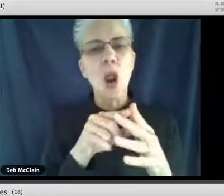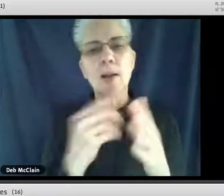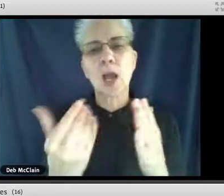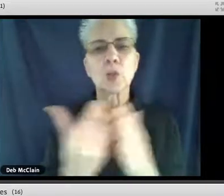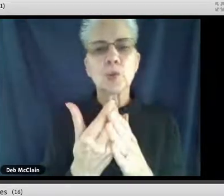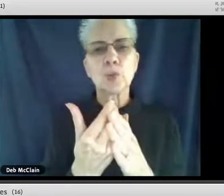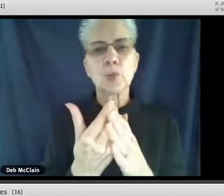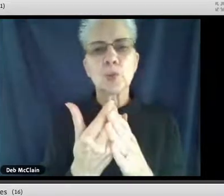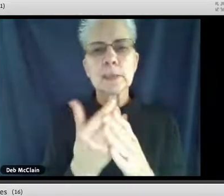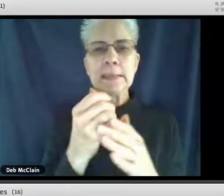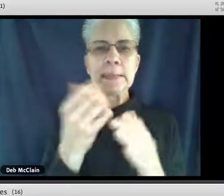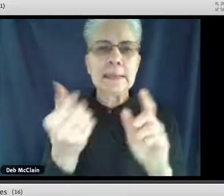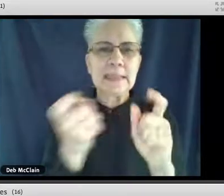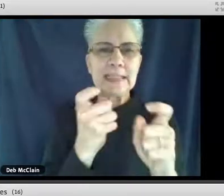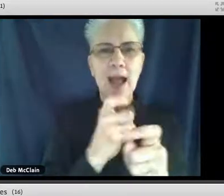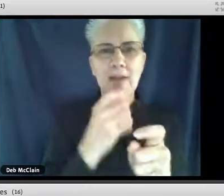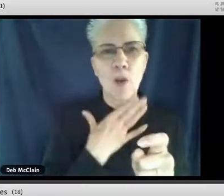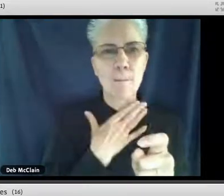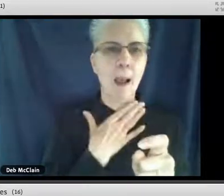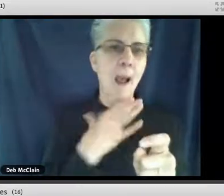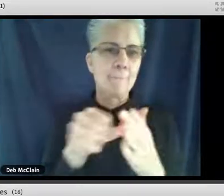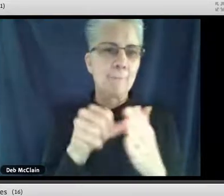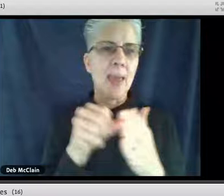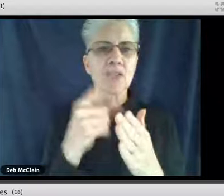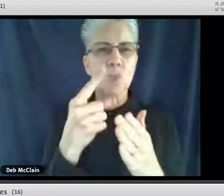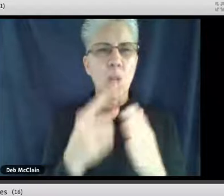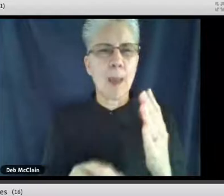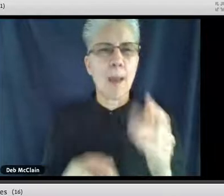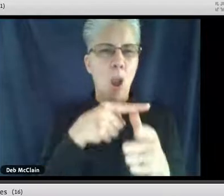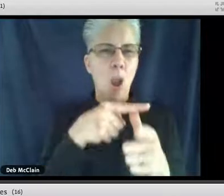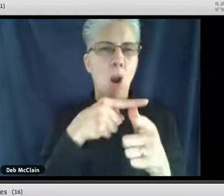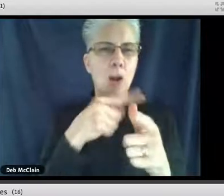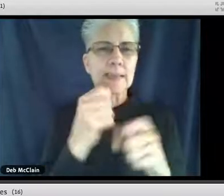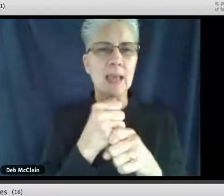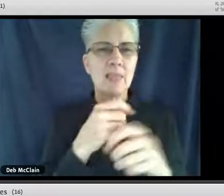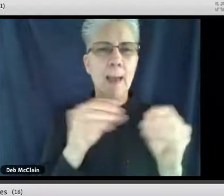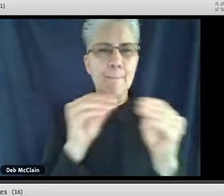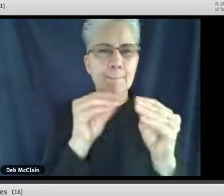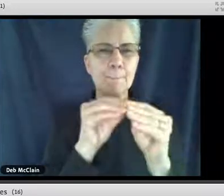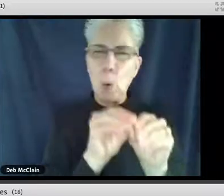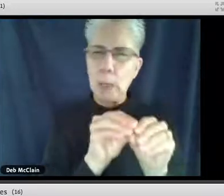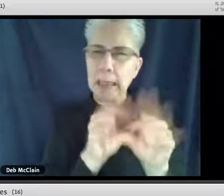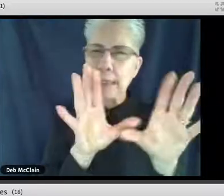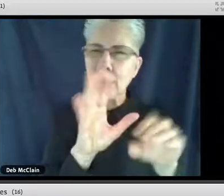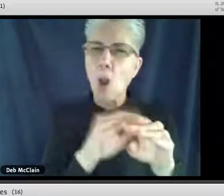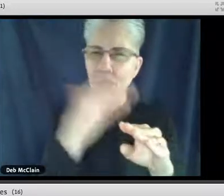So that's one of my priorities is to get that information a little more crystal clear on the front page.